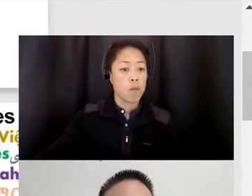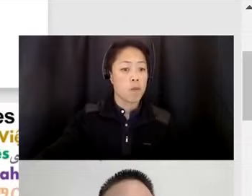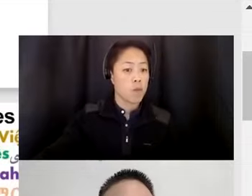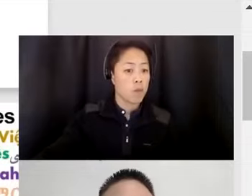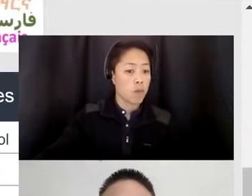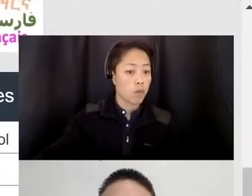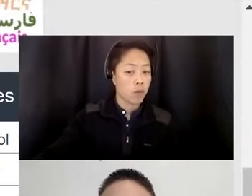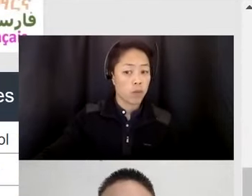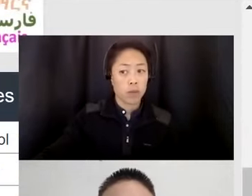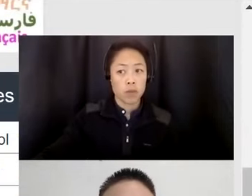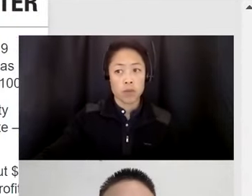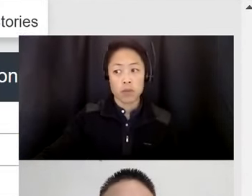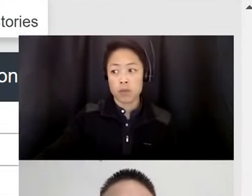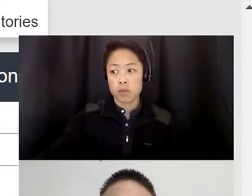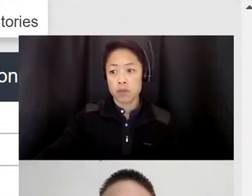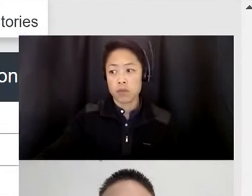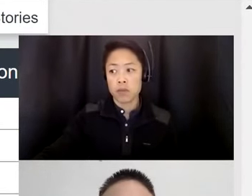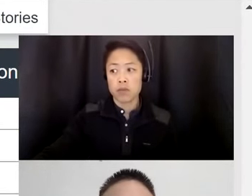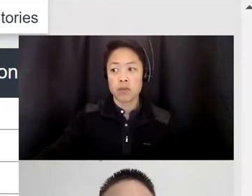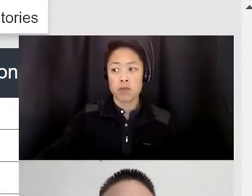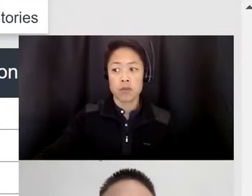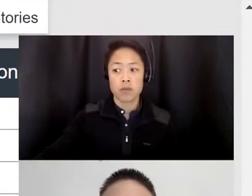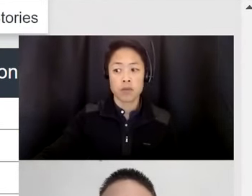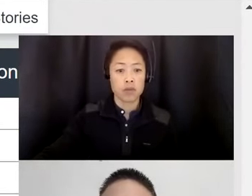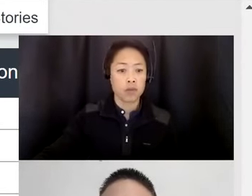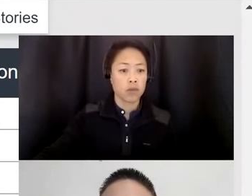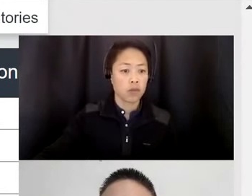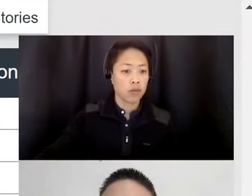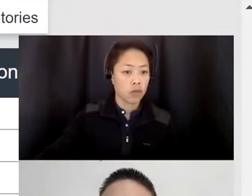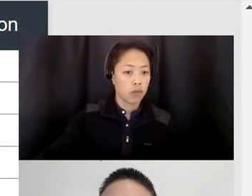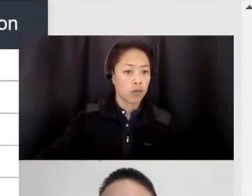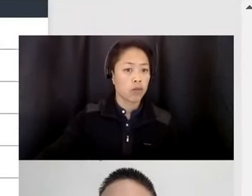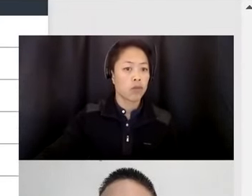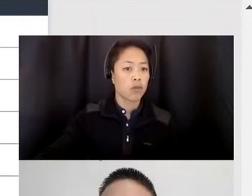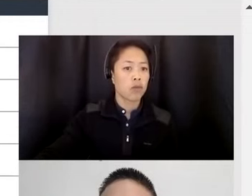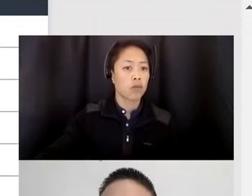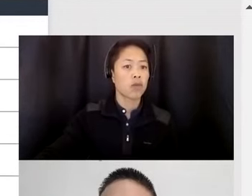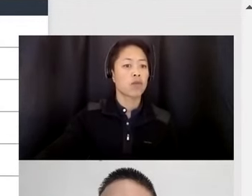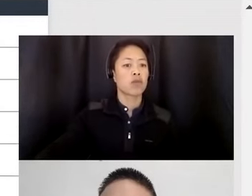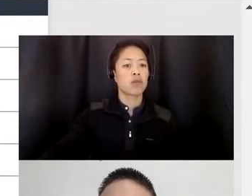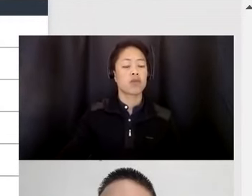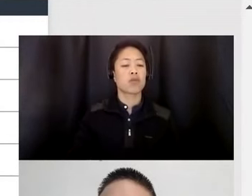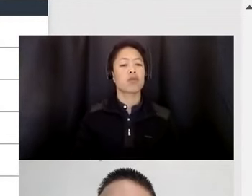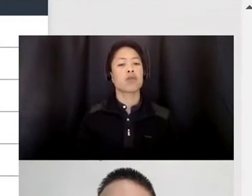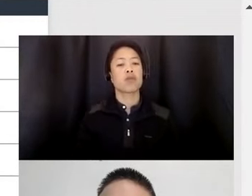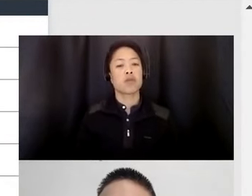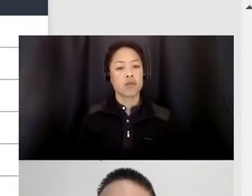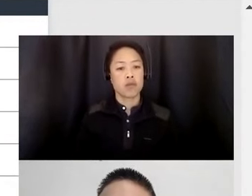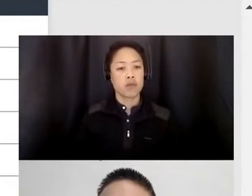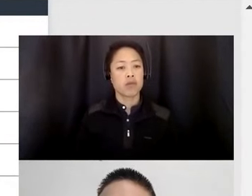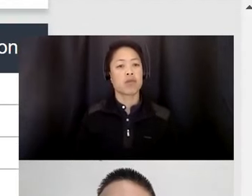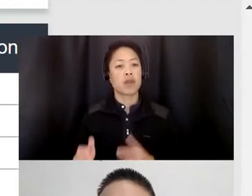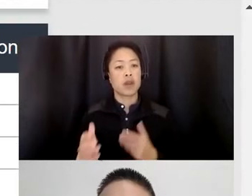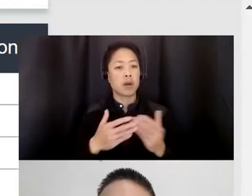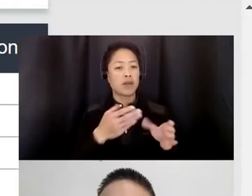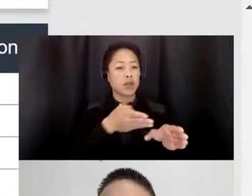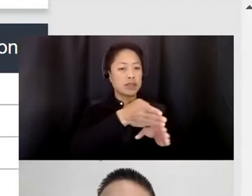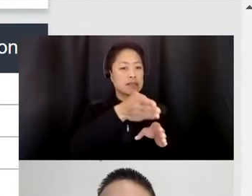couple of days. Once people in the US start to get vaccinated, the CDC will expand its safety